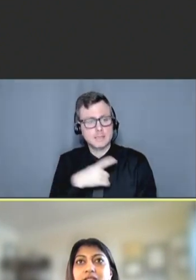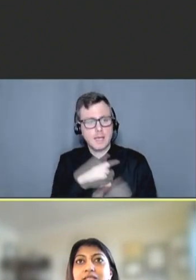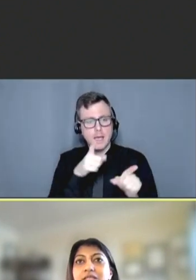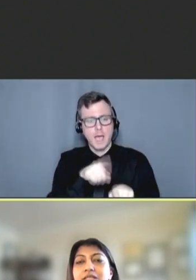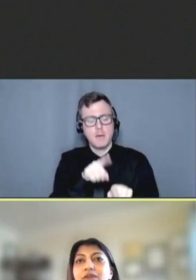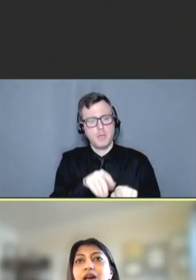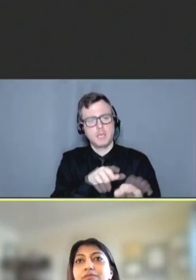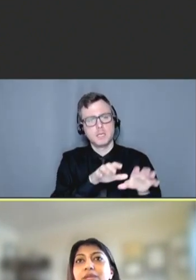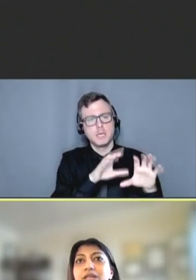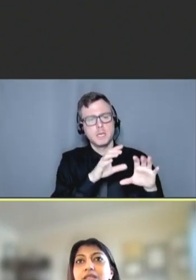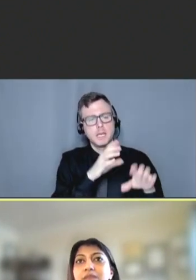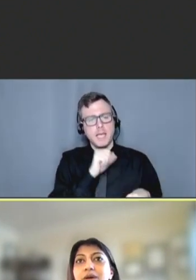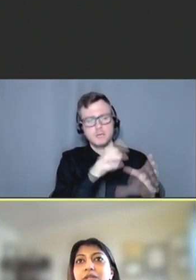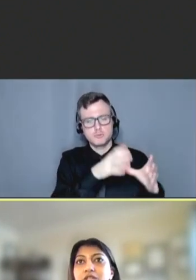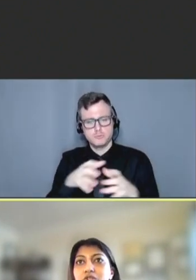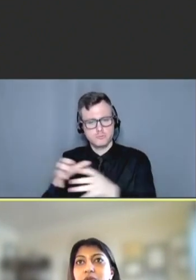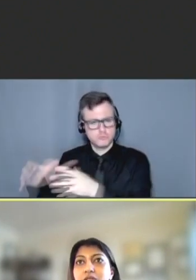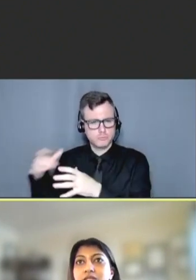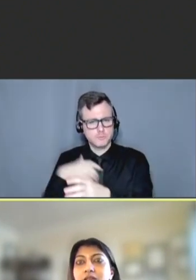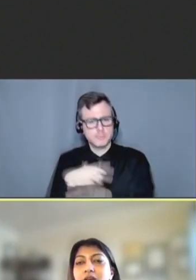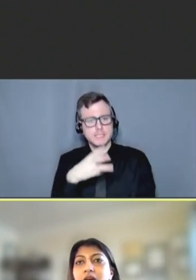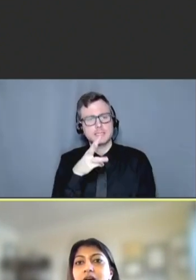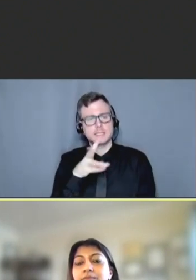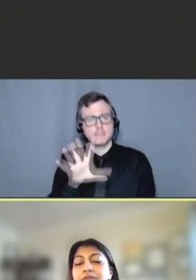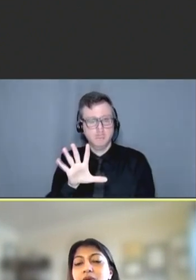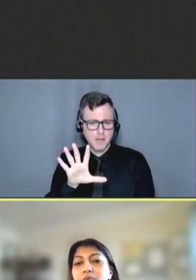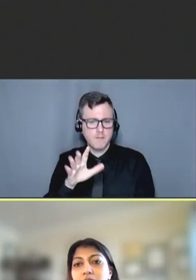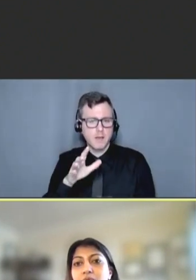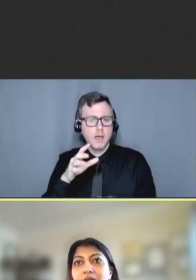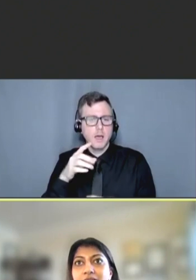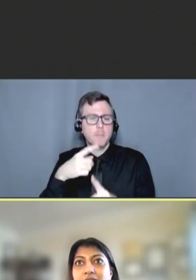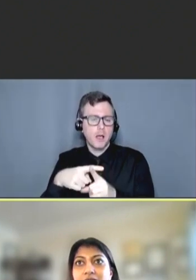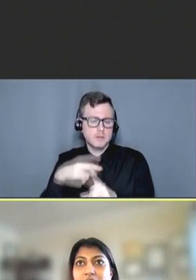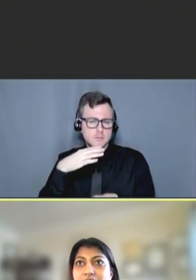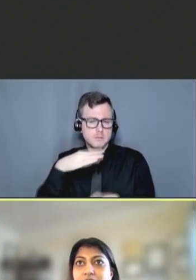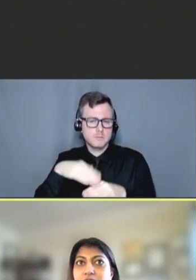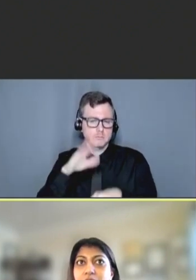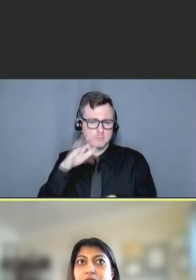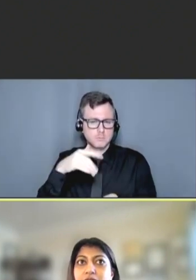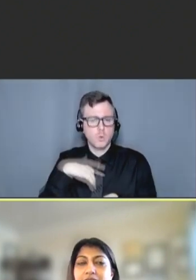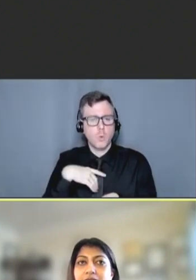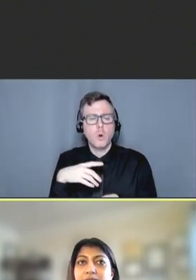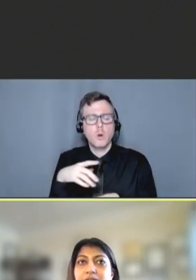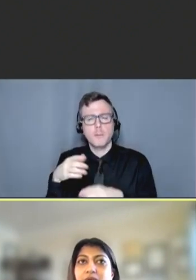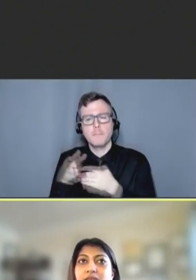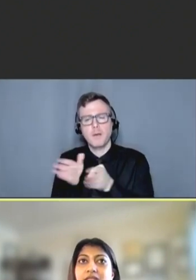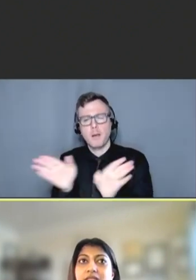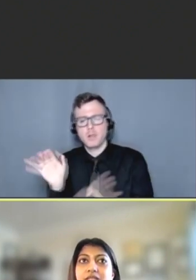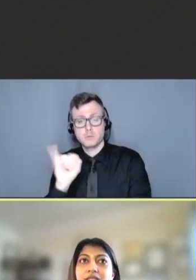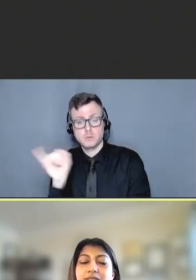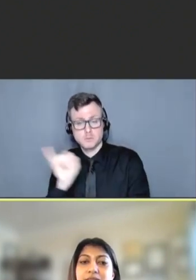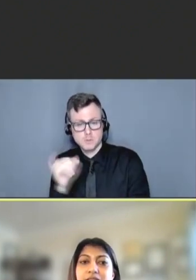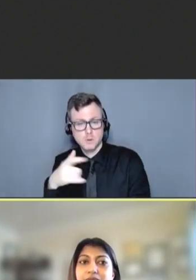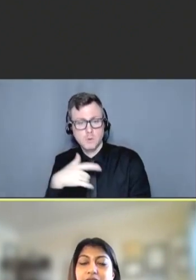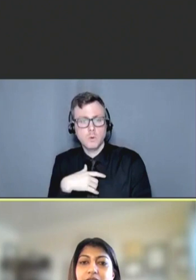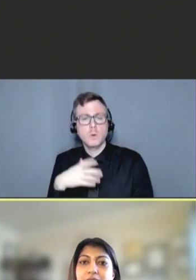the 65-plus and public insurance. There were widening trends when we looked at it by race/ethnicity, specifically among